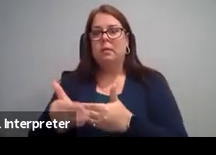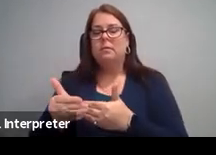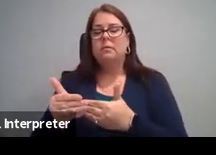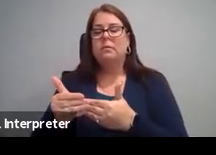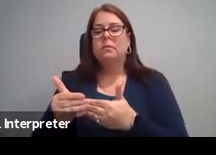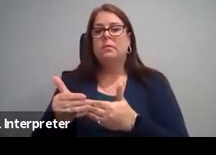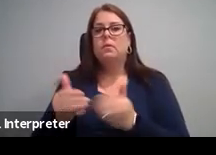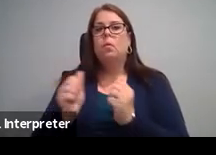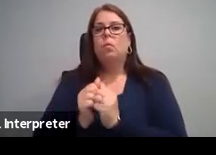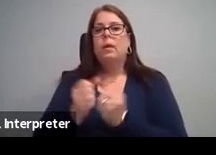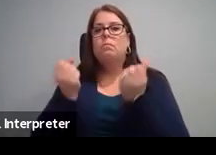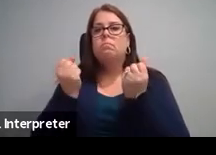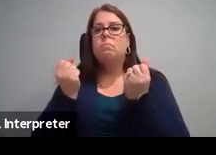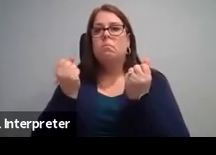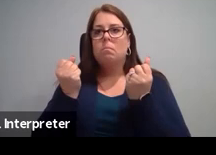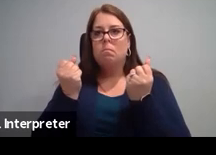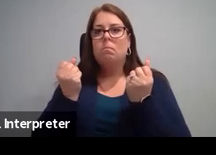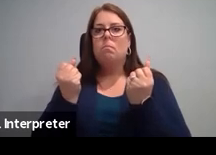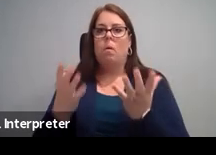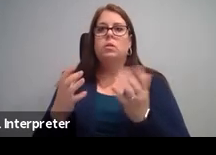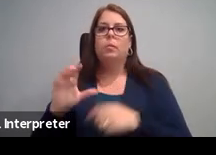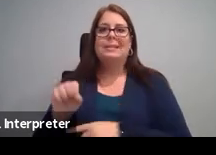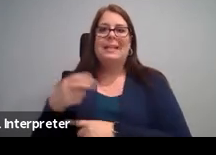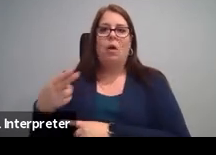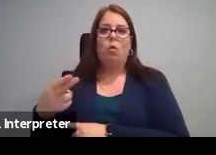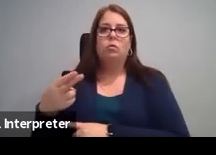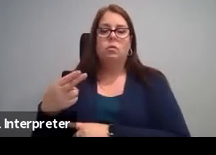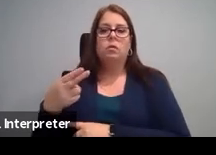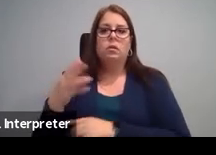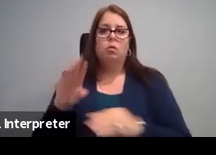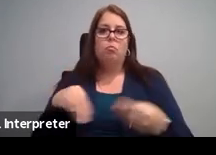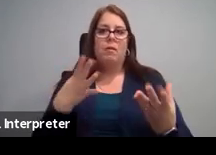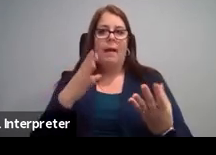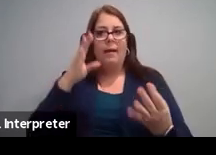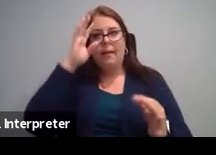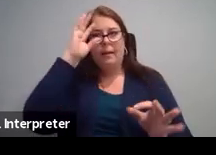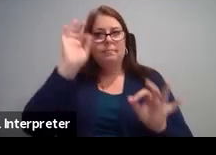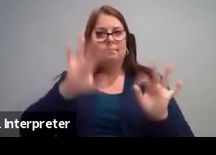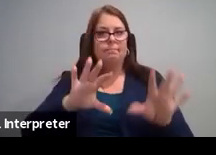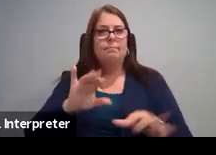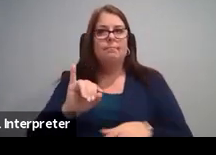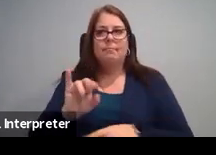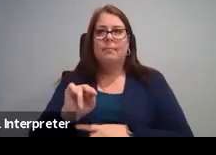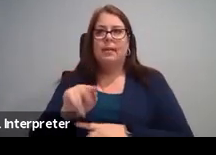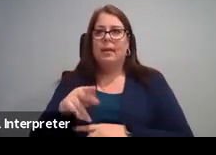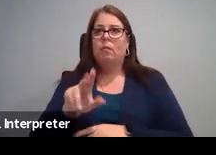Laurie Arnold: Multiple me, you know, stakeholders with input on that process and then having it go through an actual design.